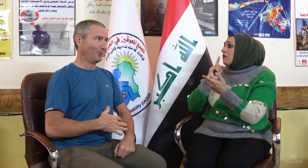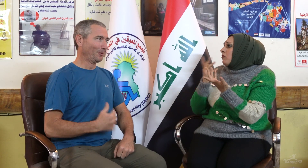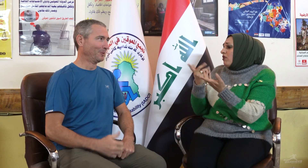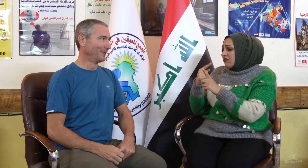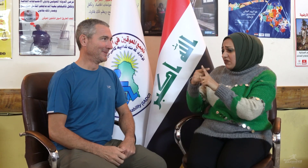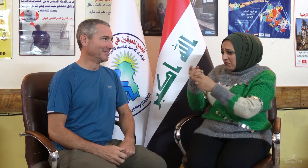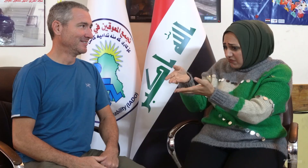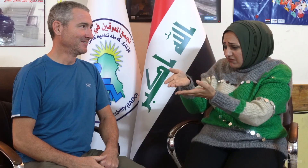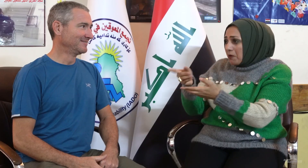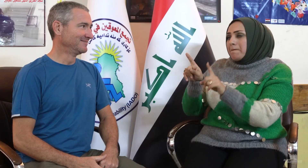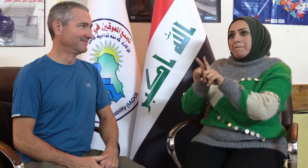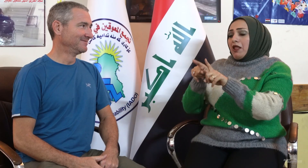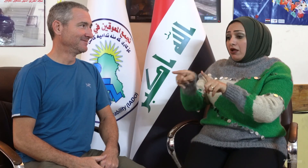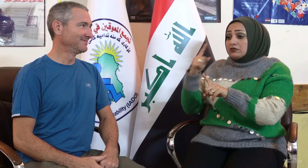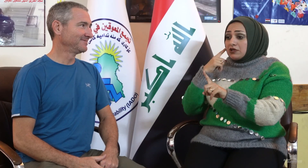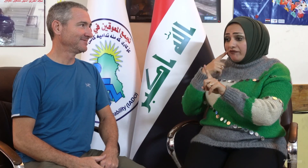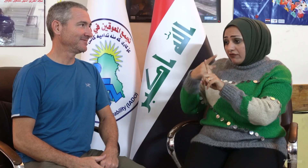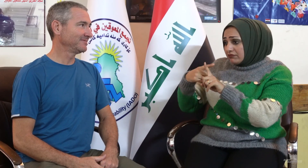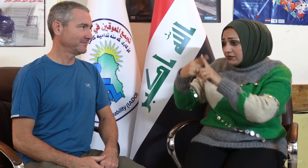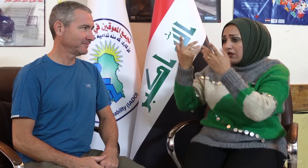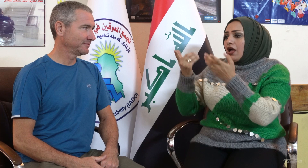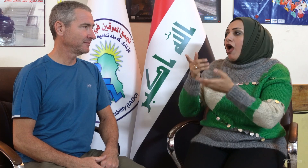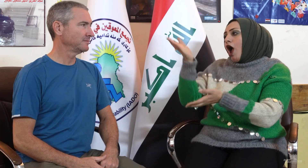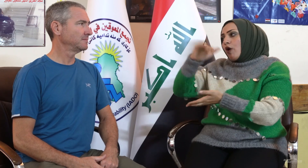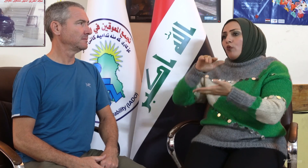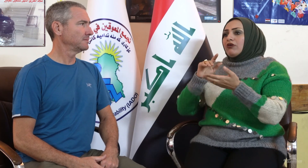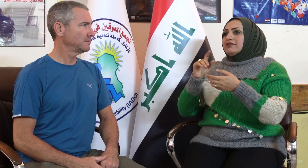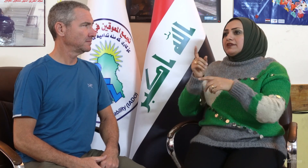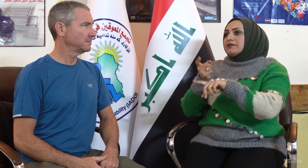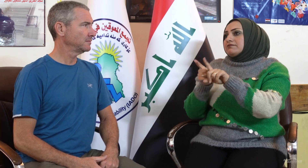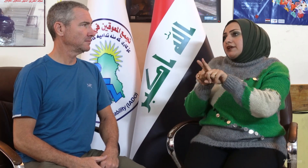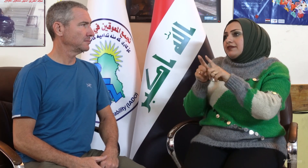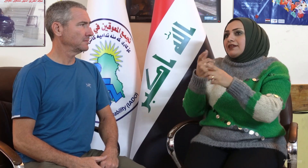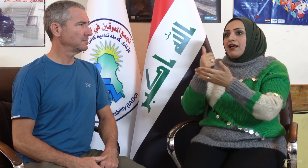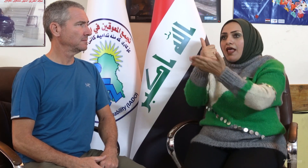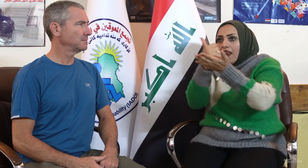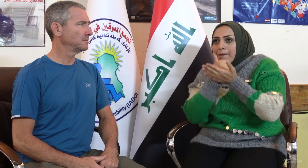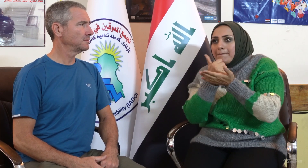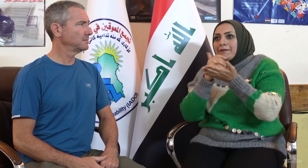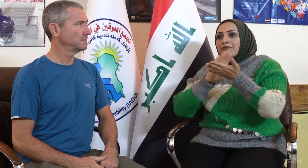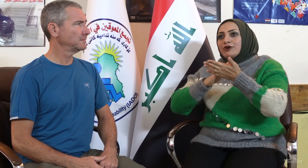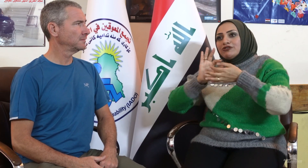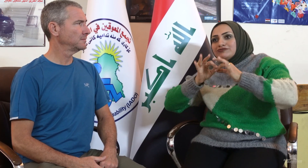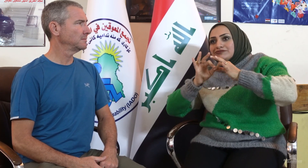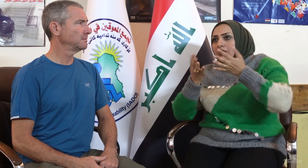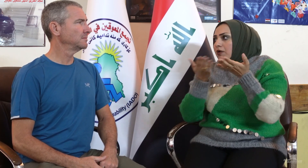It’s necessary to be. When it comes to Deafness, there is support needed beyond interpreters.